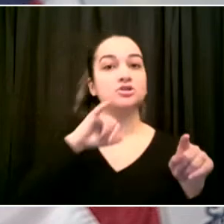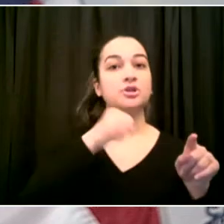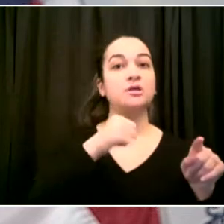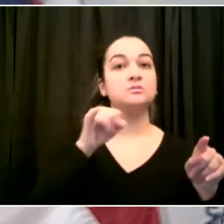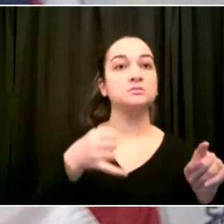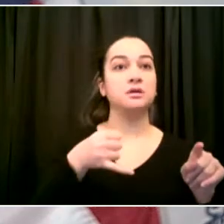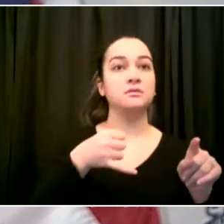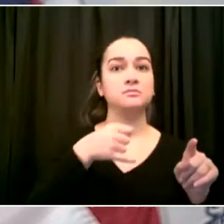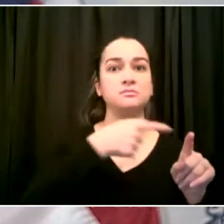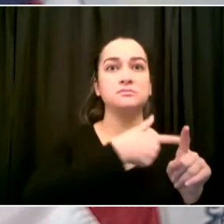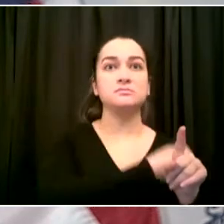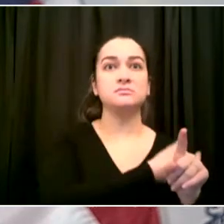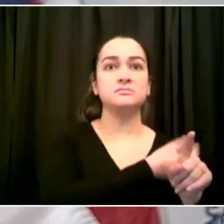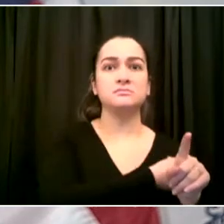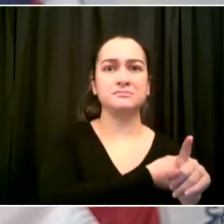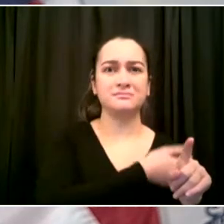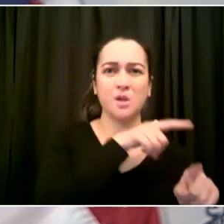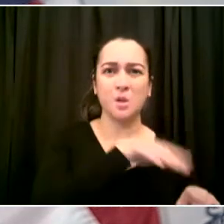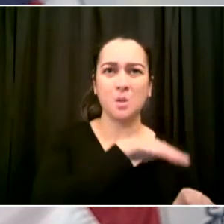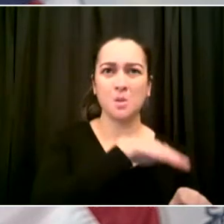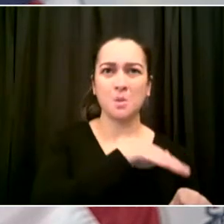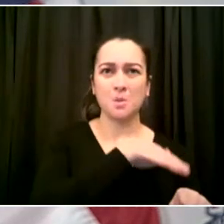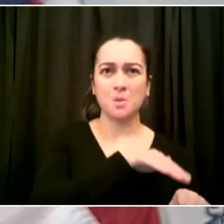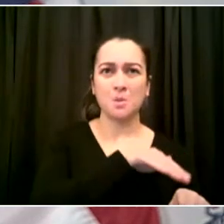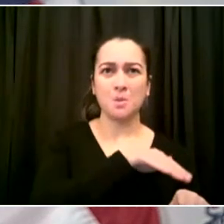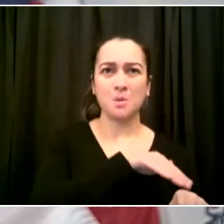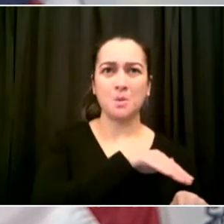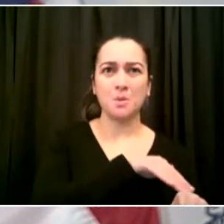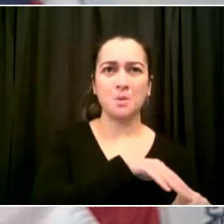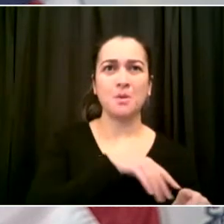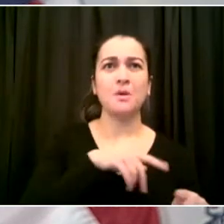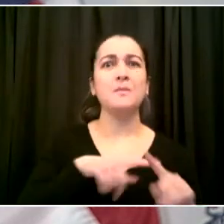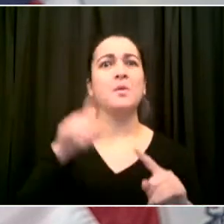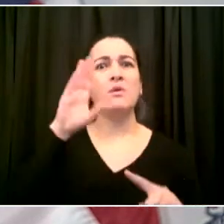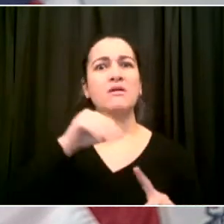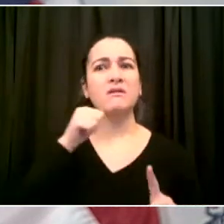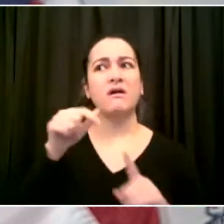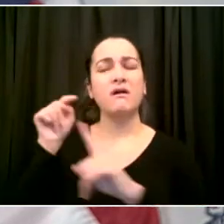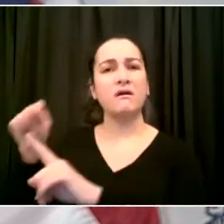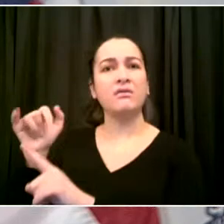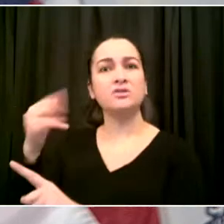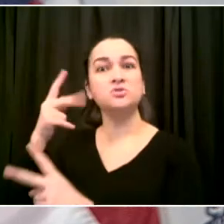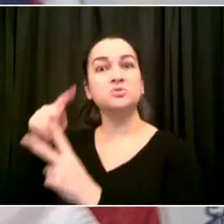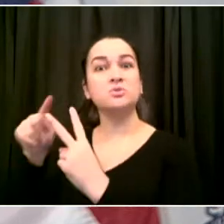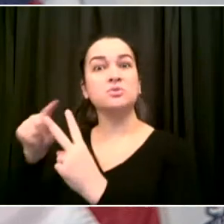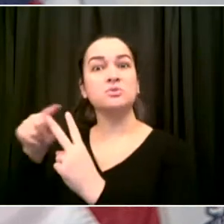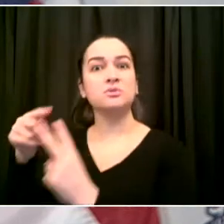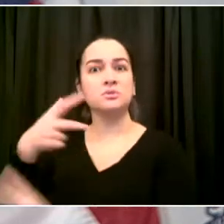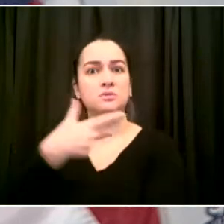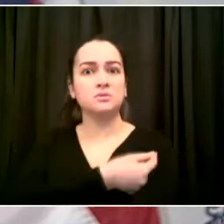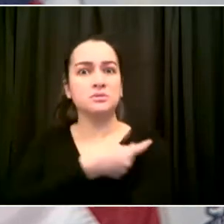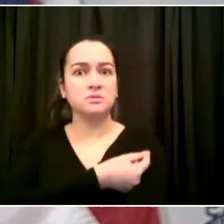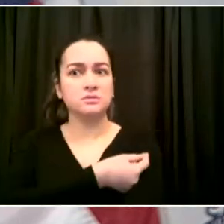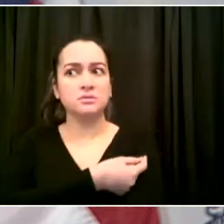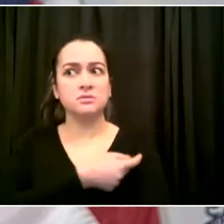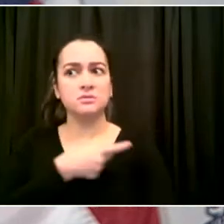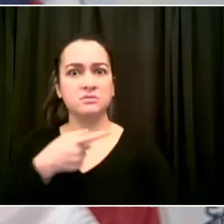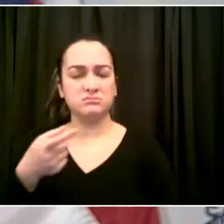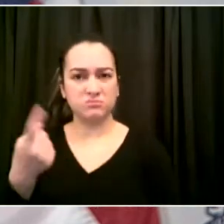JOHNSON & JOHNSON. WOULDN'T A SINGLE SHOT AT LEAST S INOT